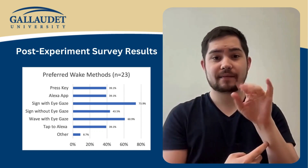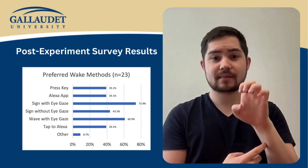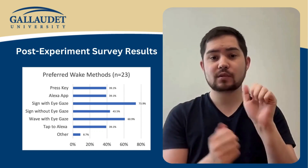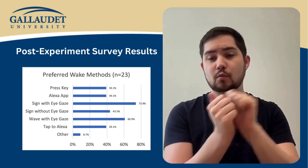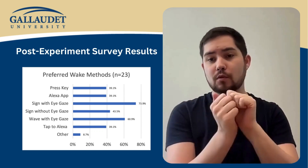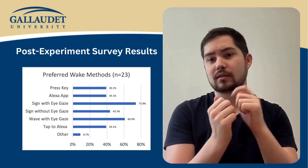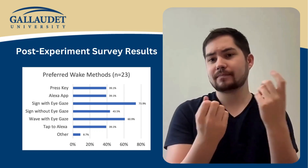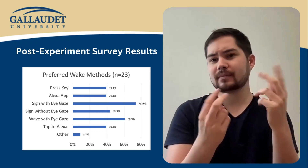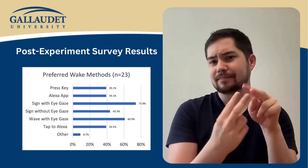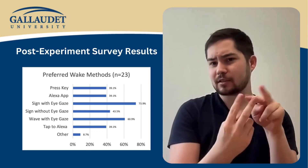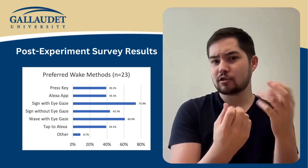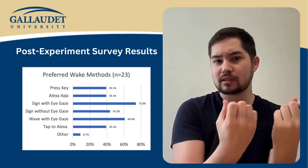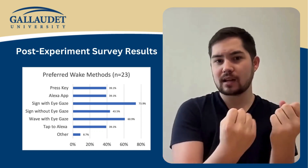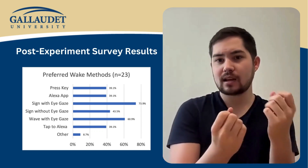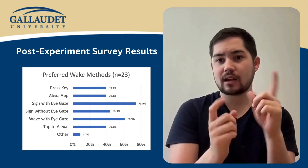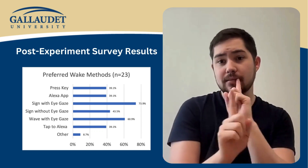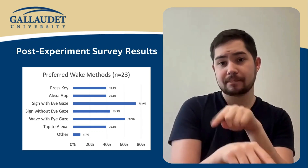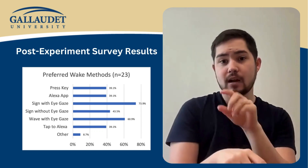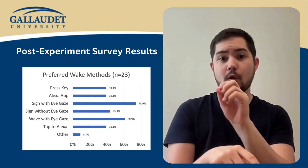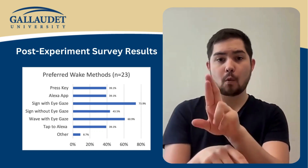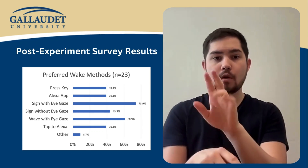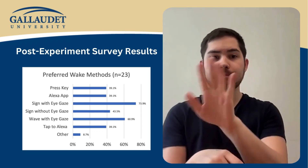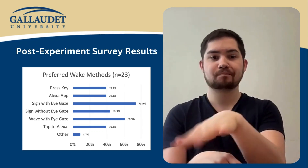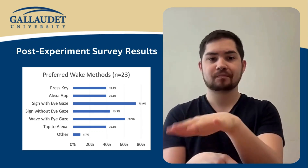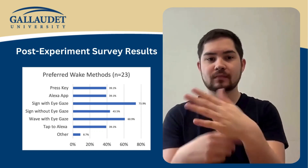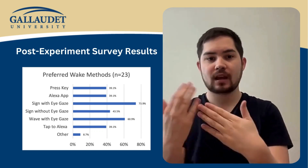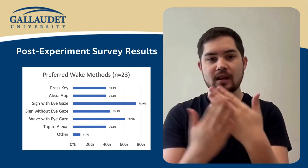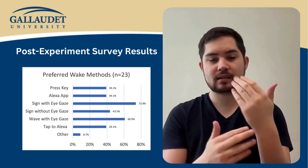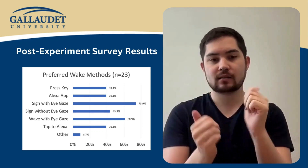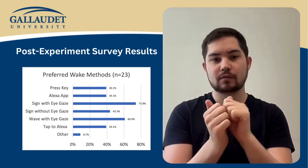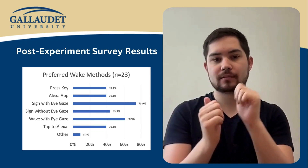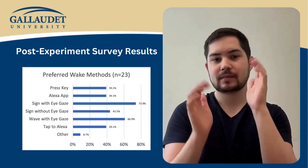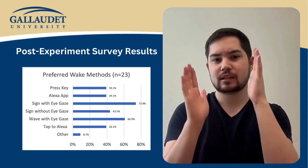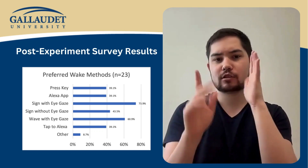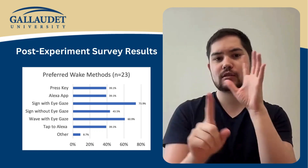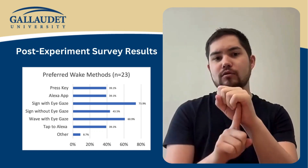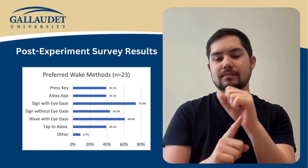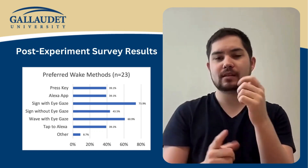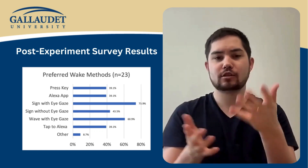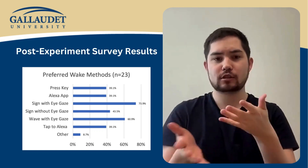along with either signing a command or waving their hands and an attention-getting wave. Less